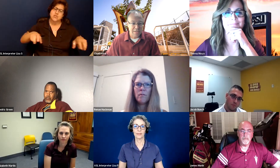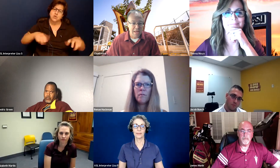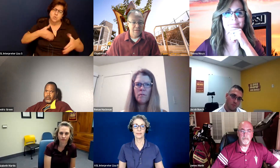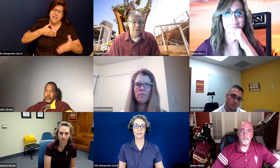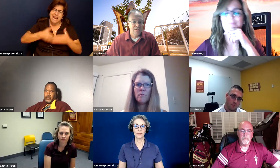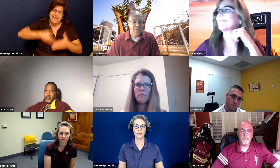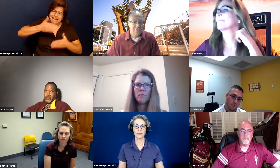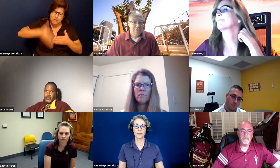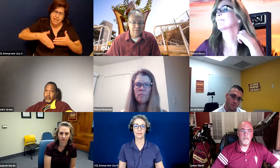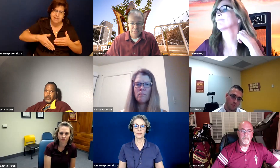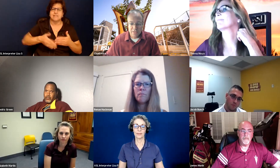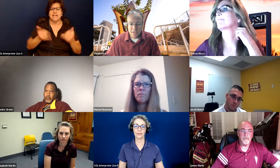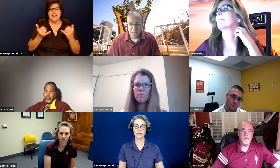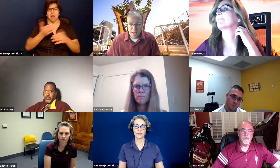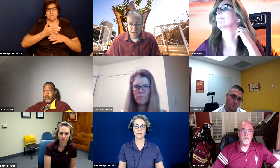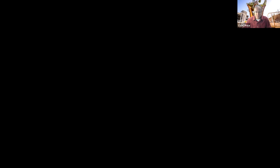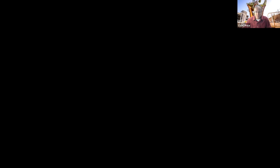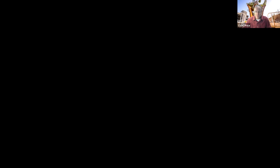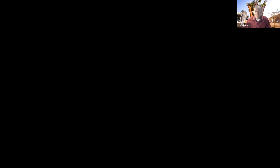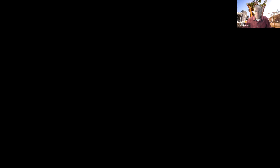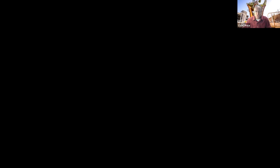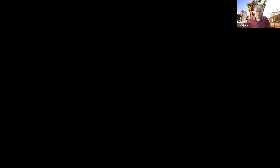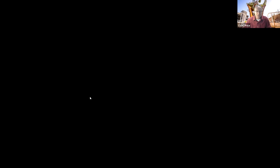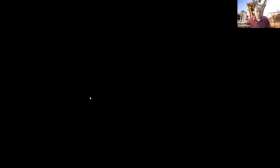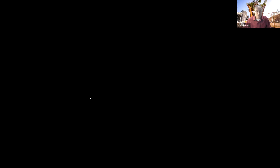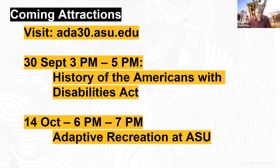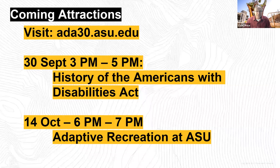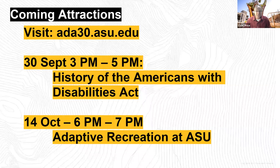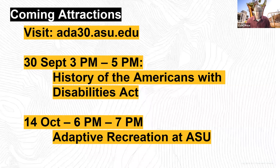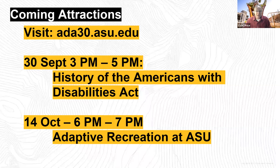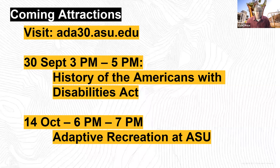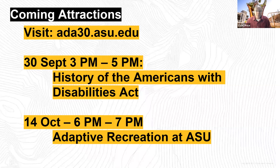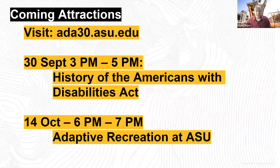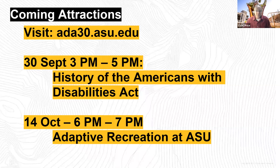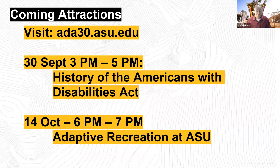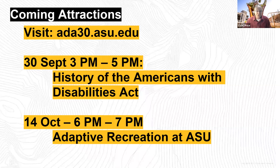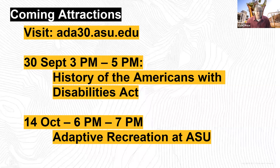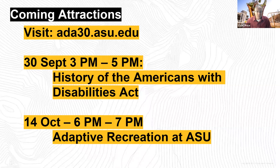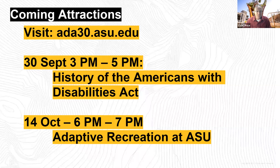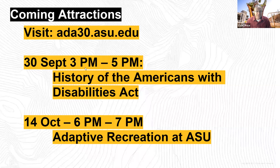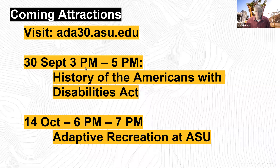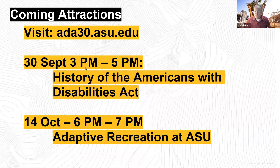to end our session this evening. This first one is just a reminder of the next